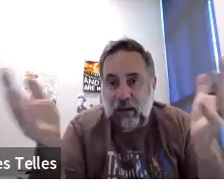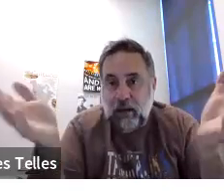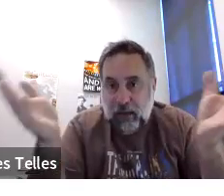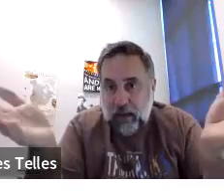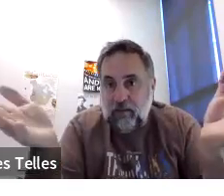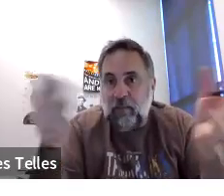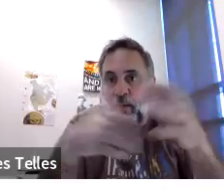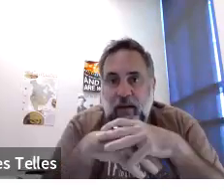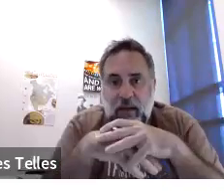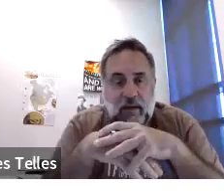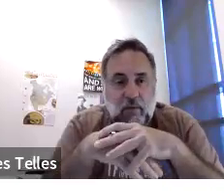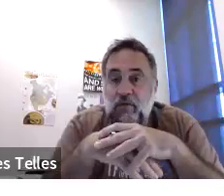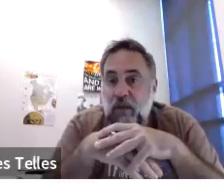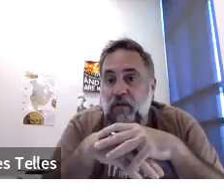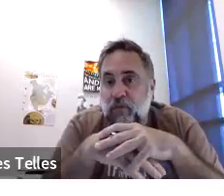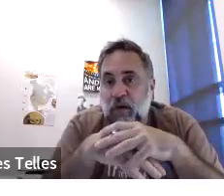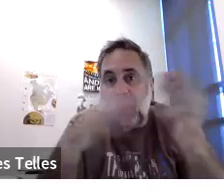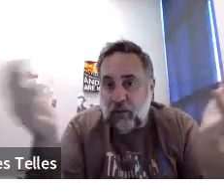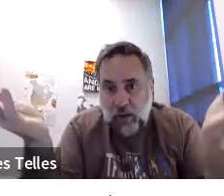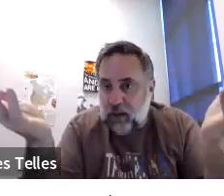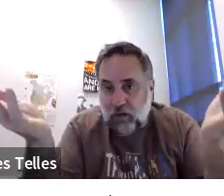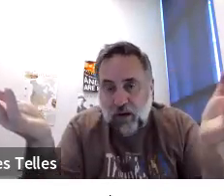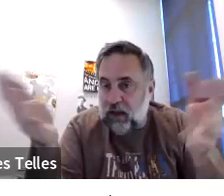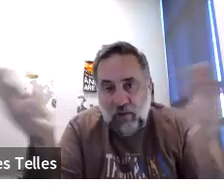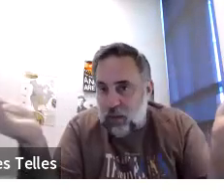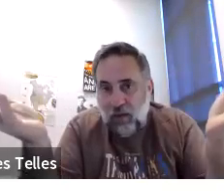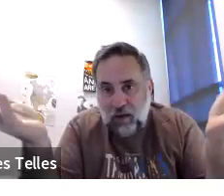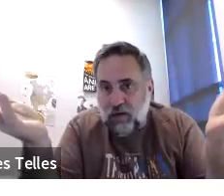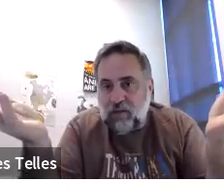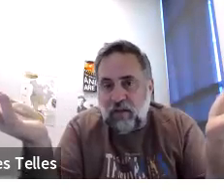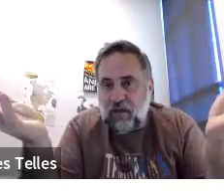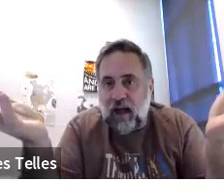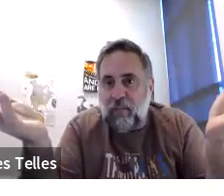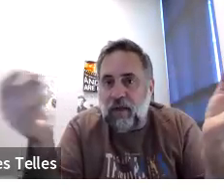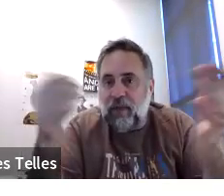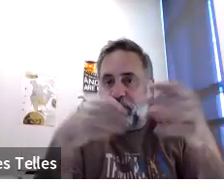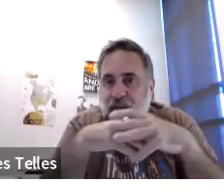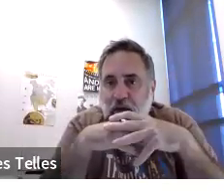And then it ends up in reviews where then we can grieve and win that grievance every time on this.